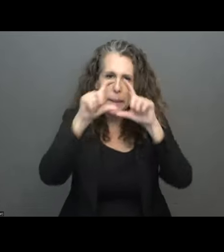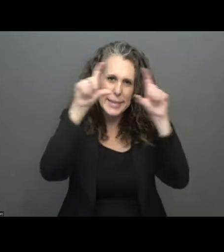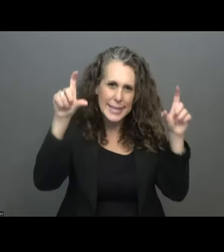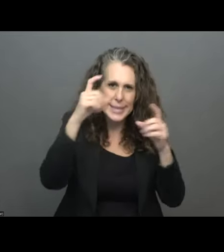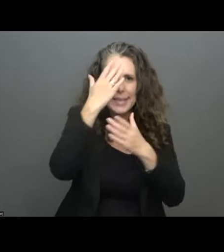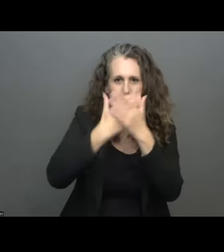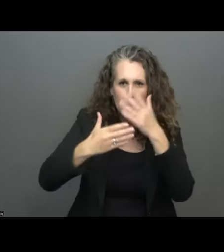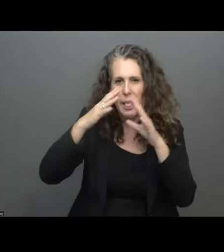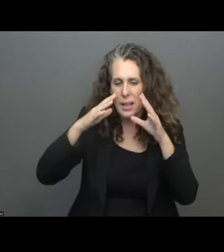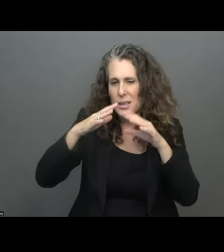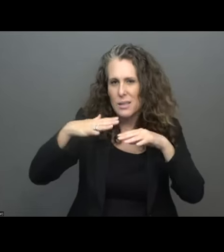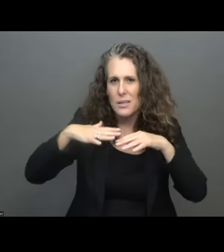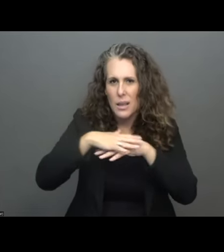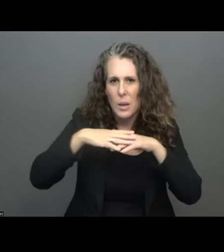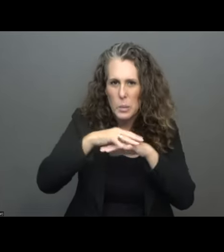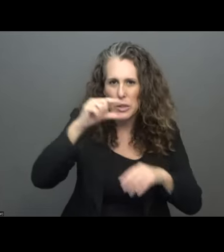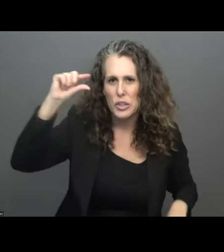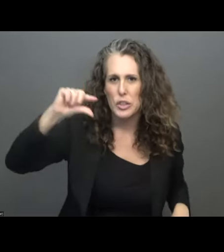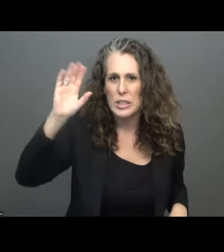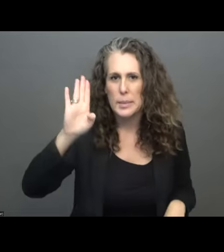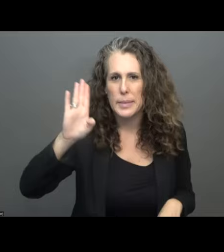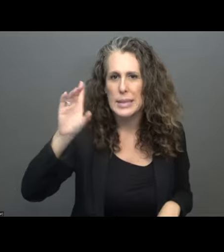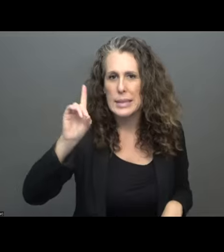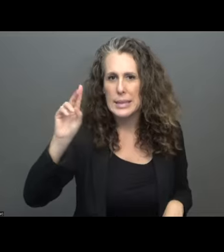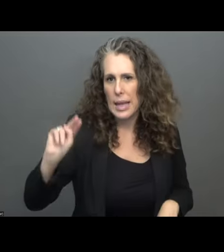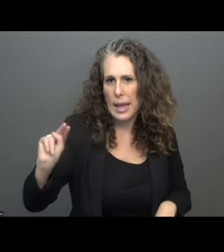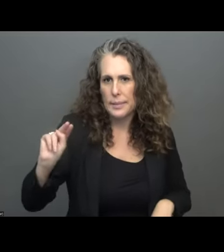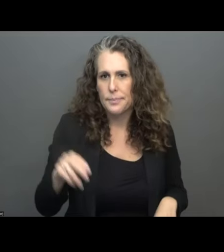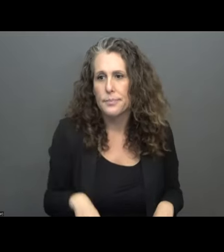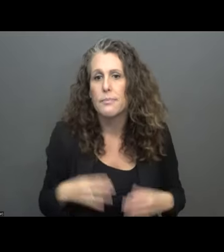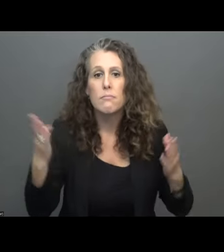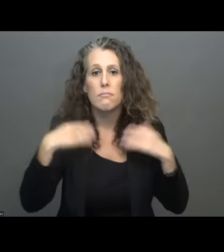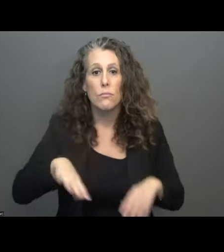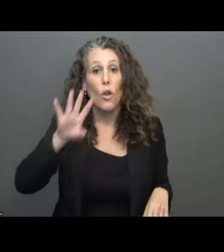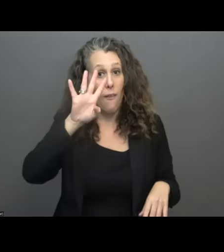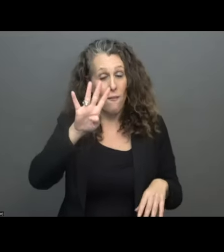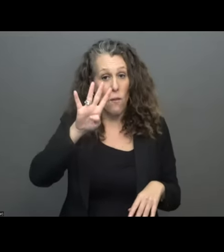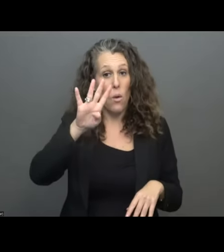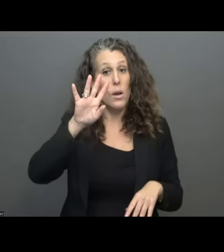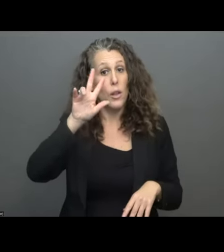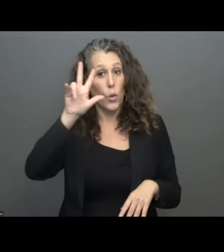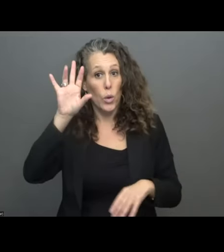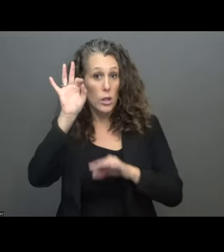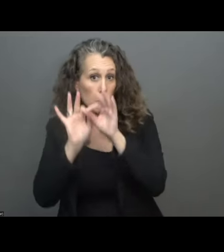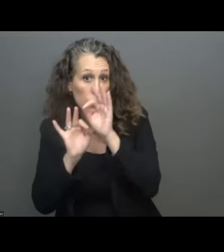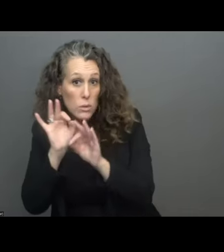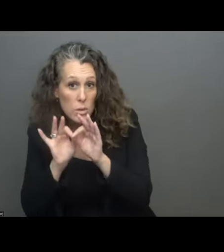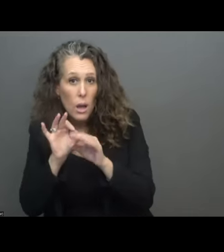14:01:53 Then 43% that said they are involved in initiatives programs related to the vocational